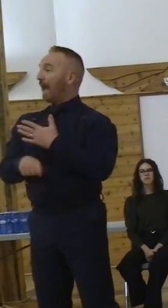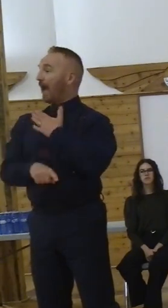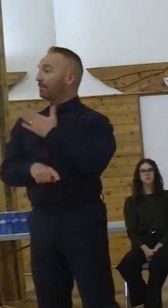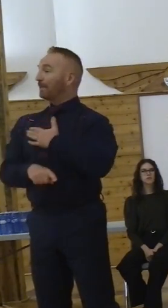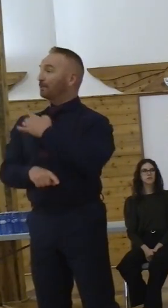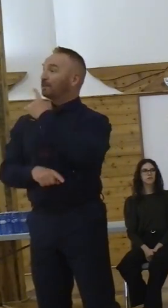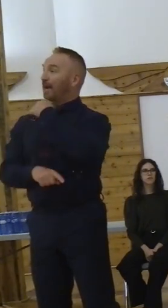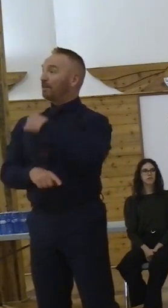to you a dress.